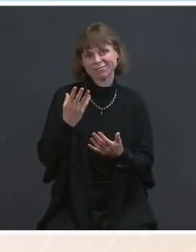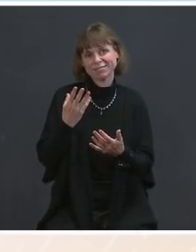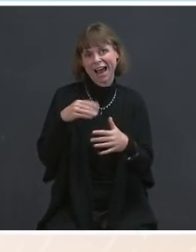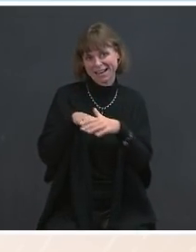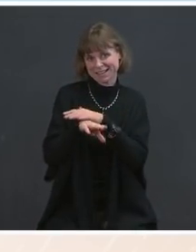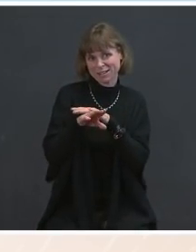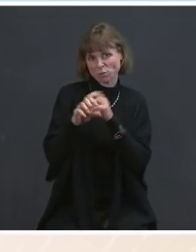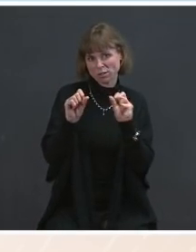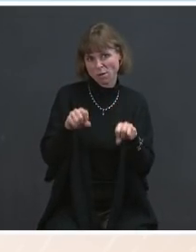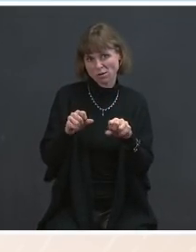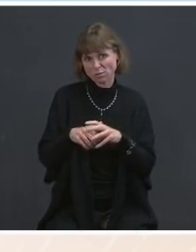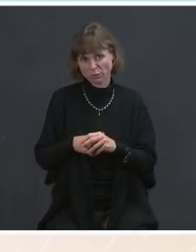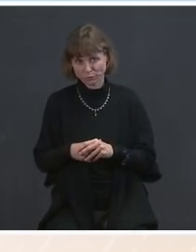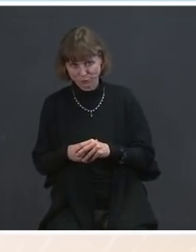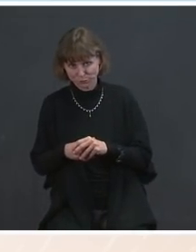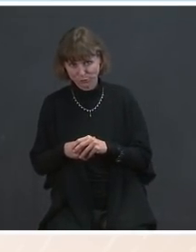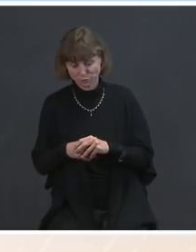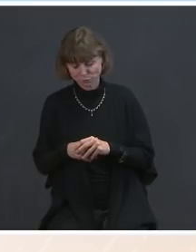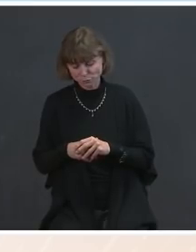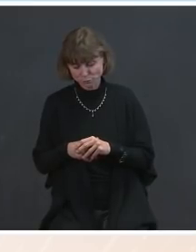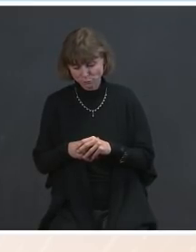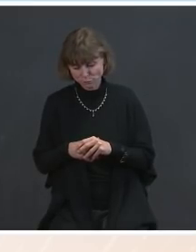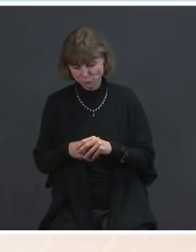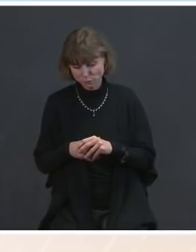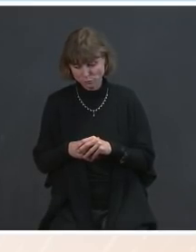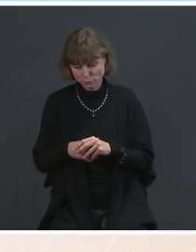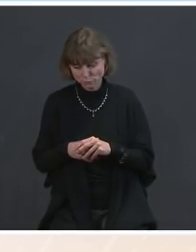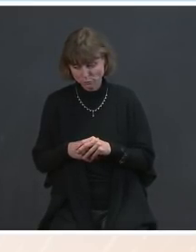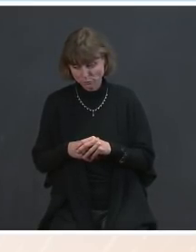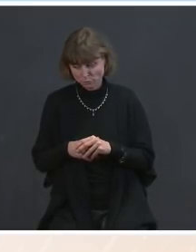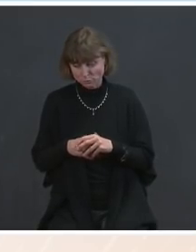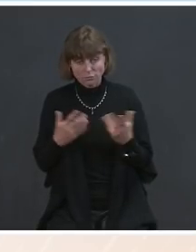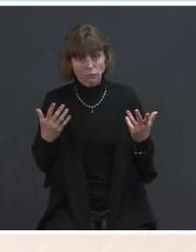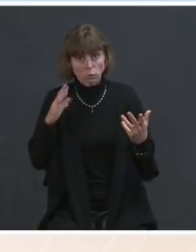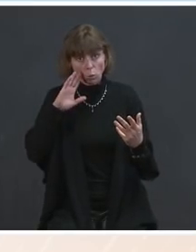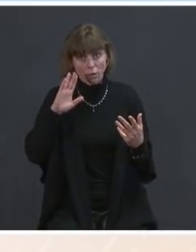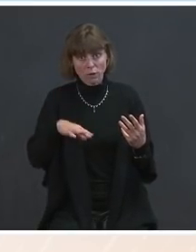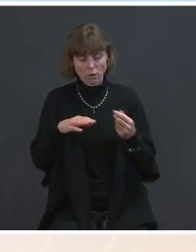but we know we need to meet everyone where they are, and that includes conservatives